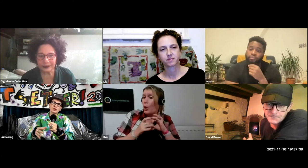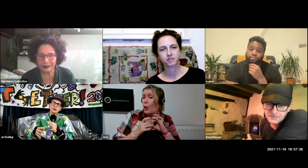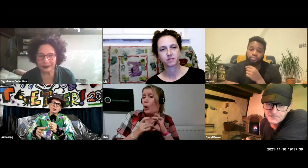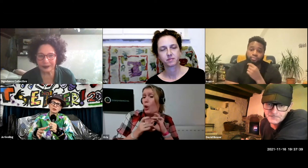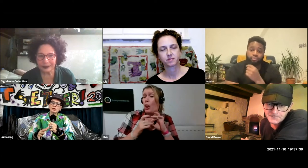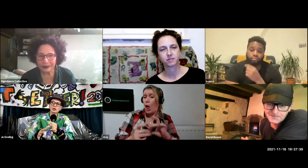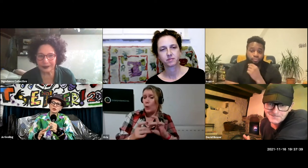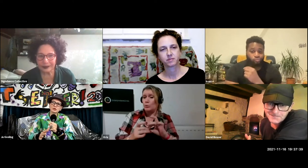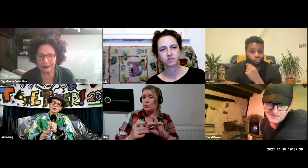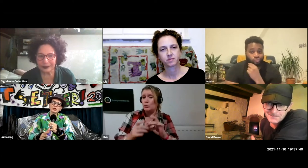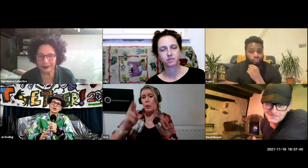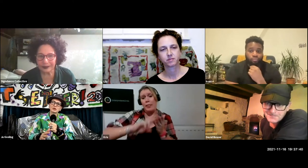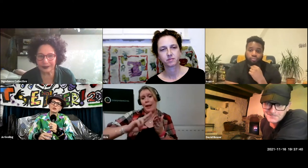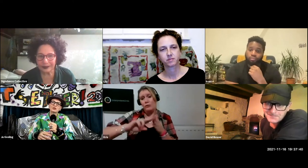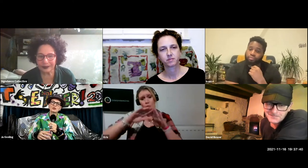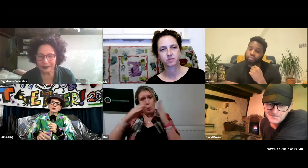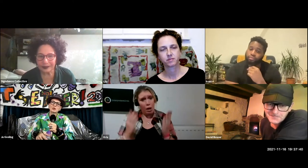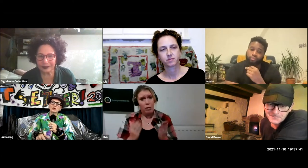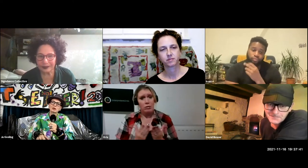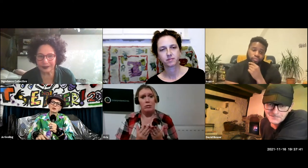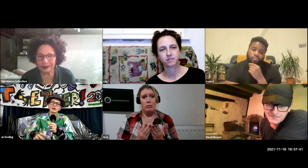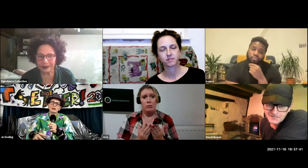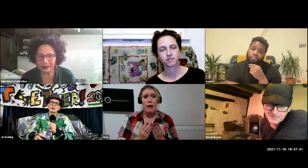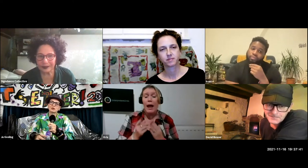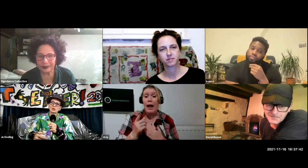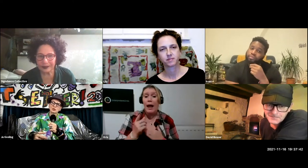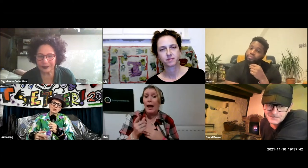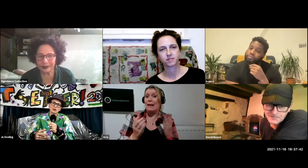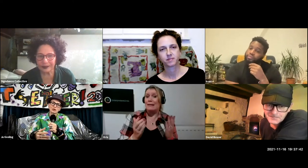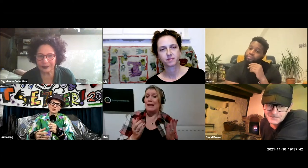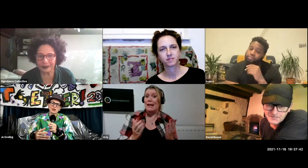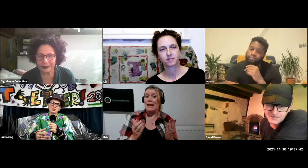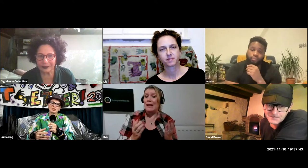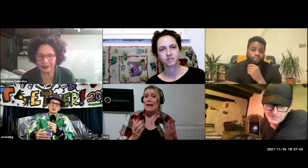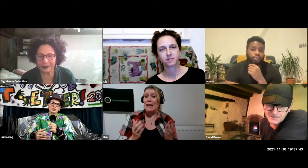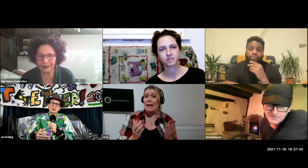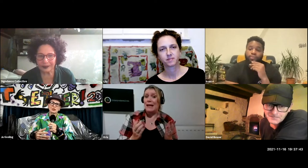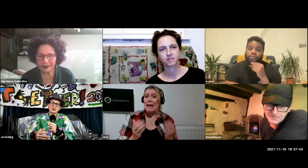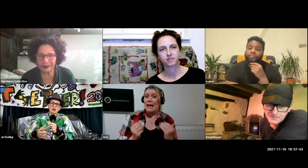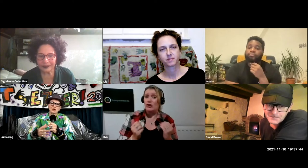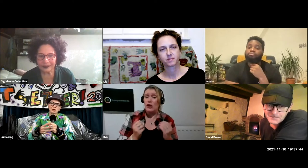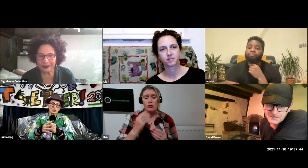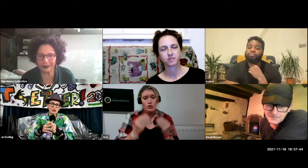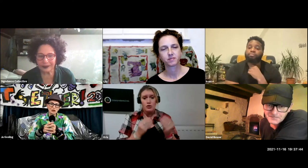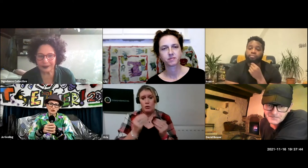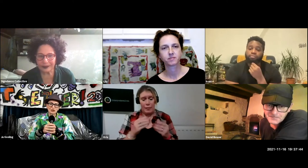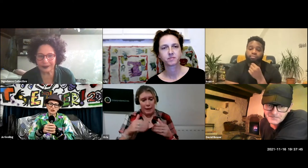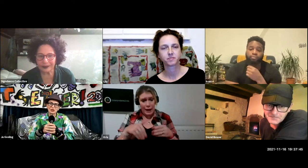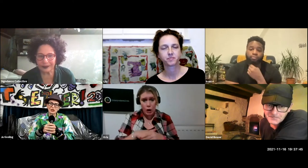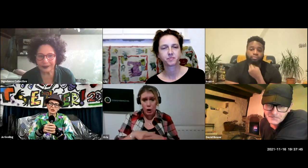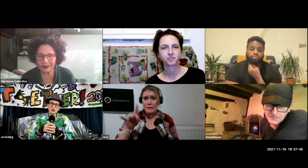Live Chat and otherwise I am going to take full advantage of my position on the microphone and ask Lila, tell us a